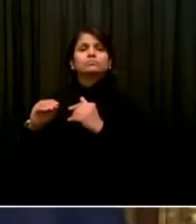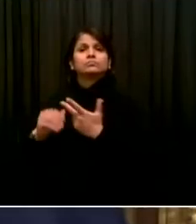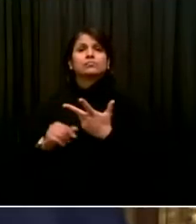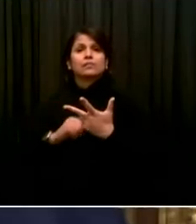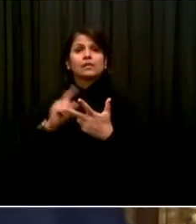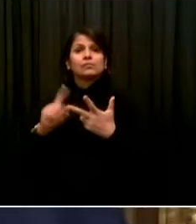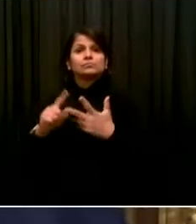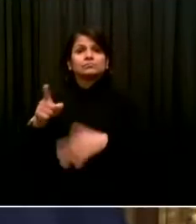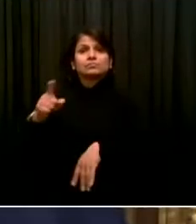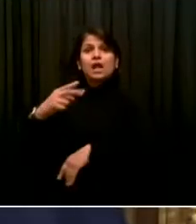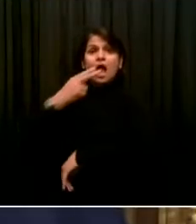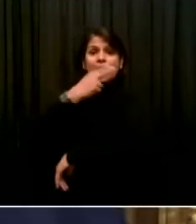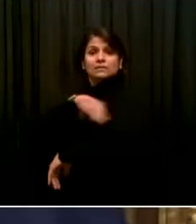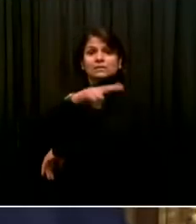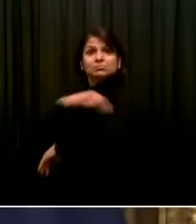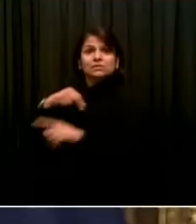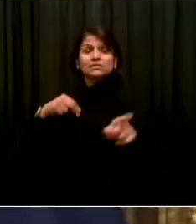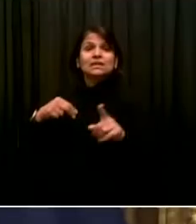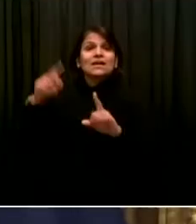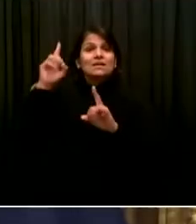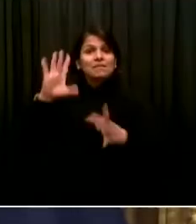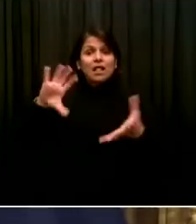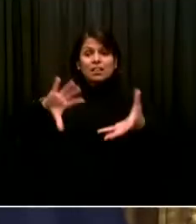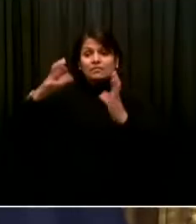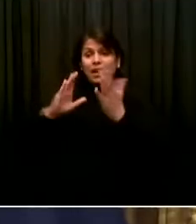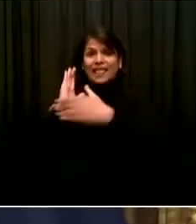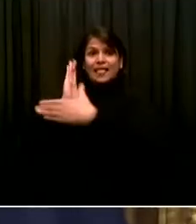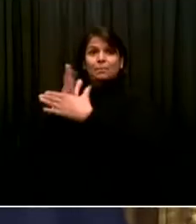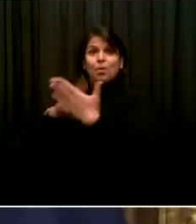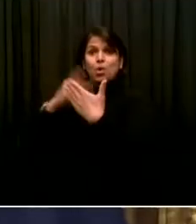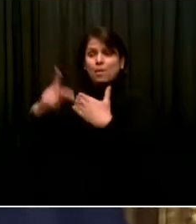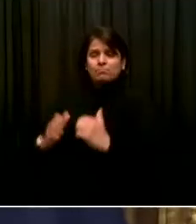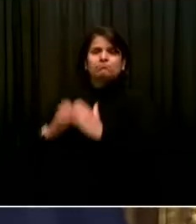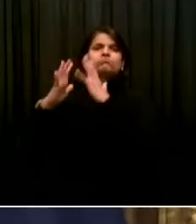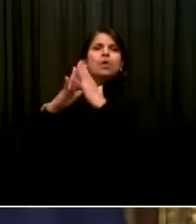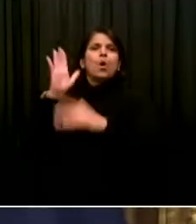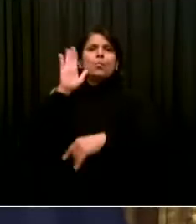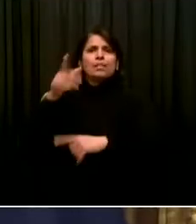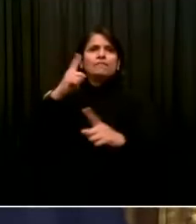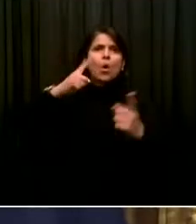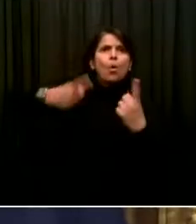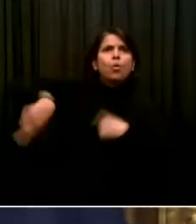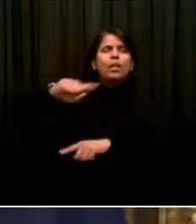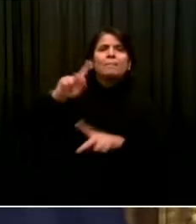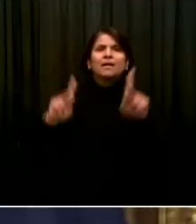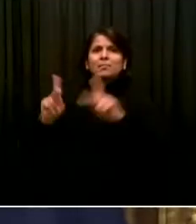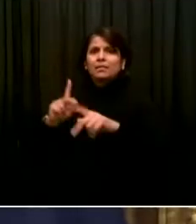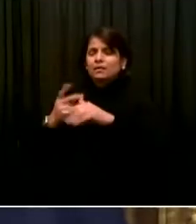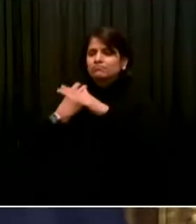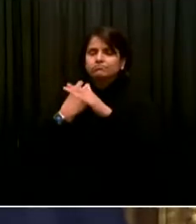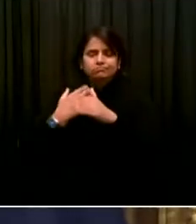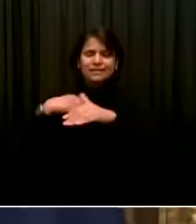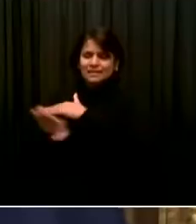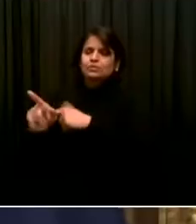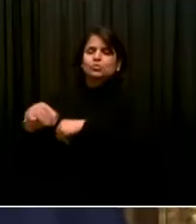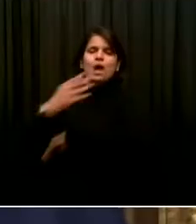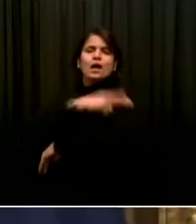THEY NEED. OUR HOSPITAL BASED VIOLENCE INTERVENTION PROGRAMS ARE AN IMPOARTNT FRONT LINE RESPONSE TO